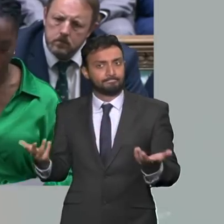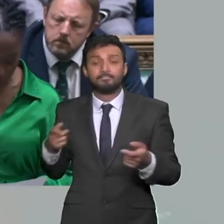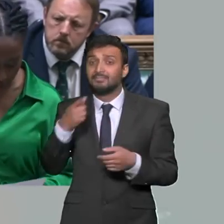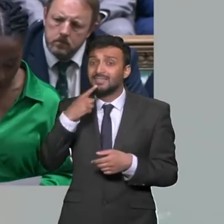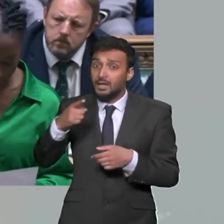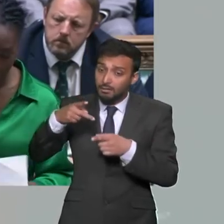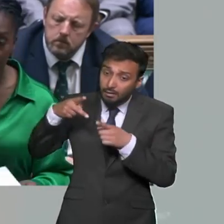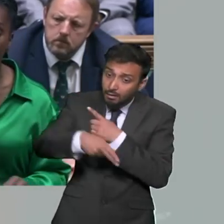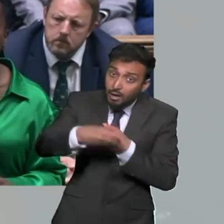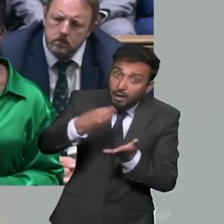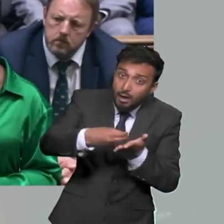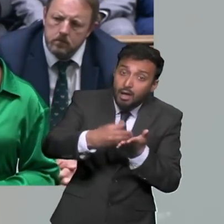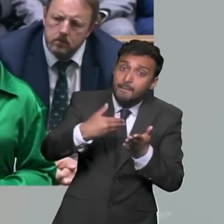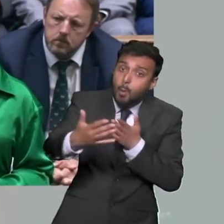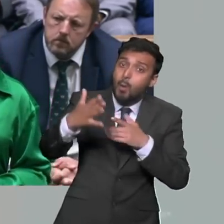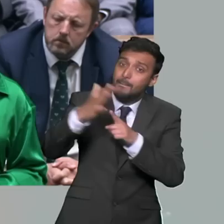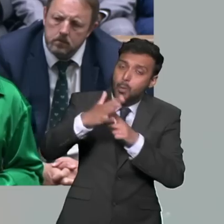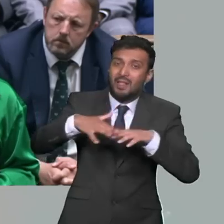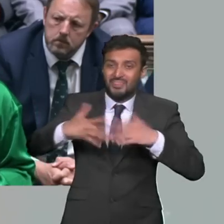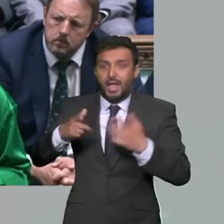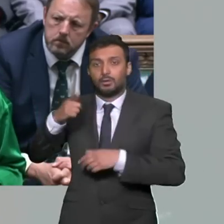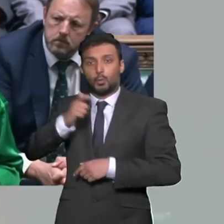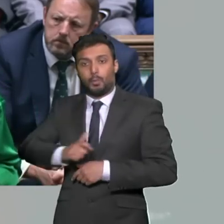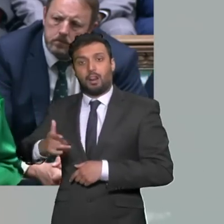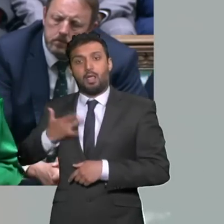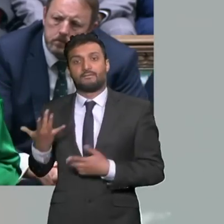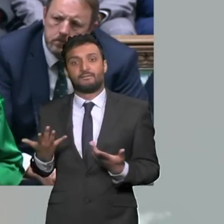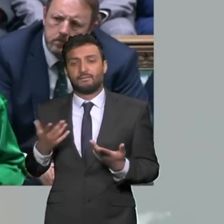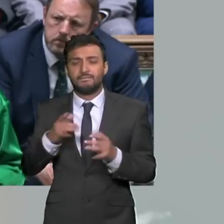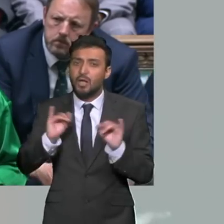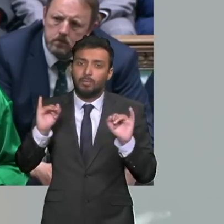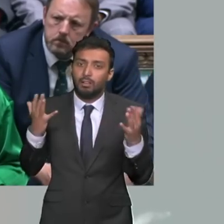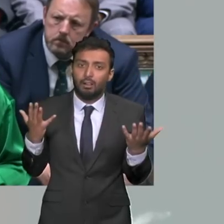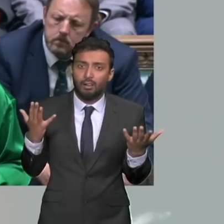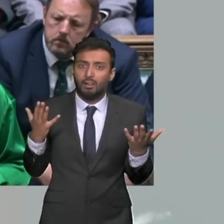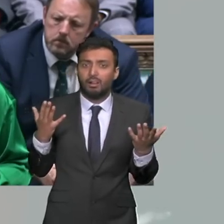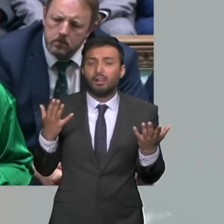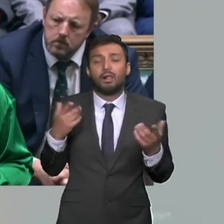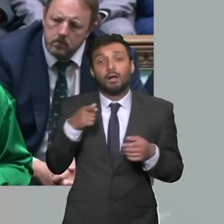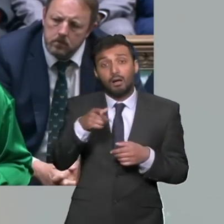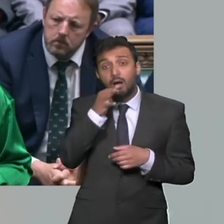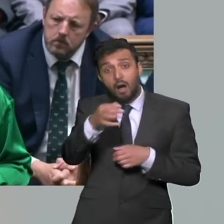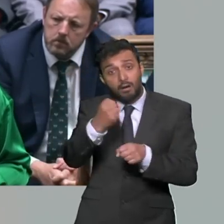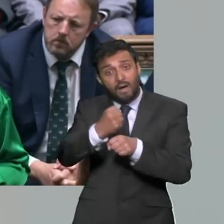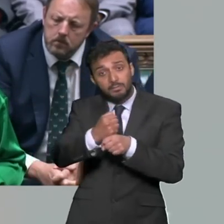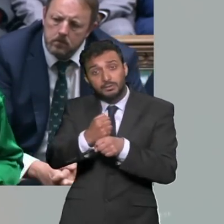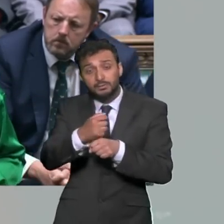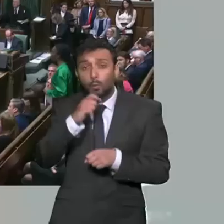human life.”Will the Prime Minister urgently reverse this deeply inhumane decision and not break another promise to this House?